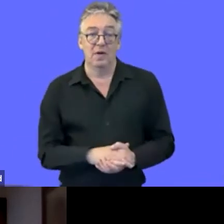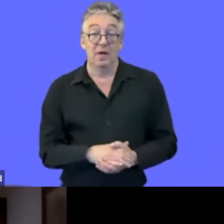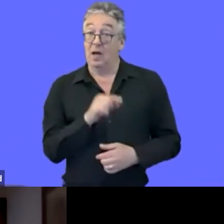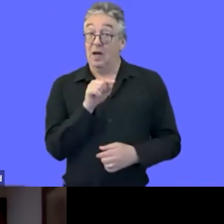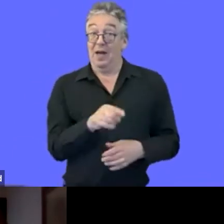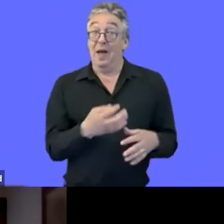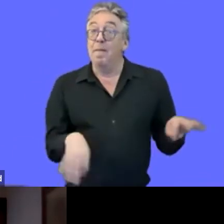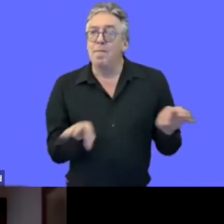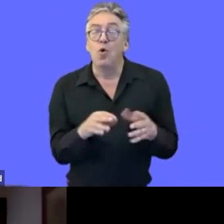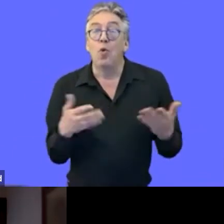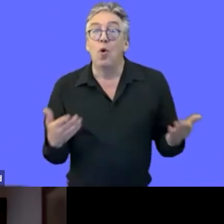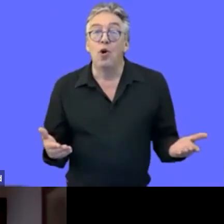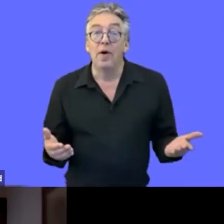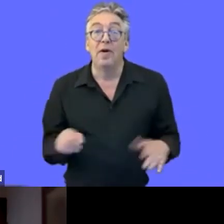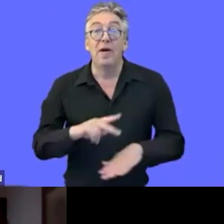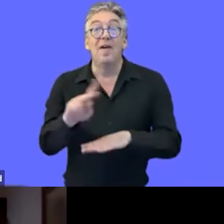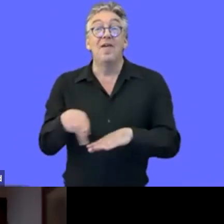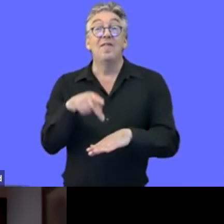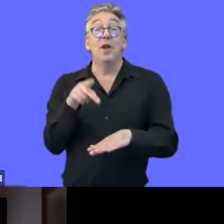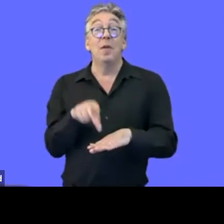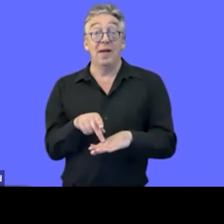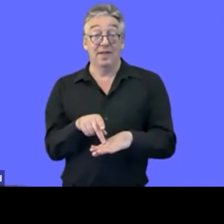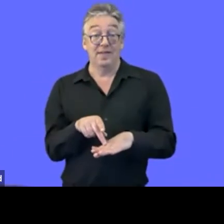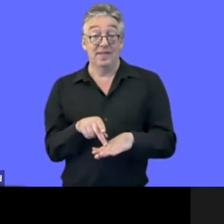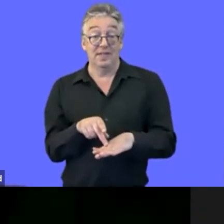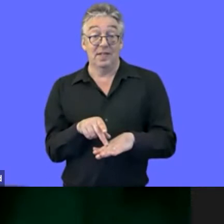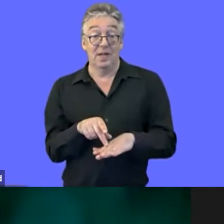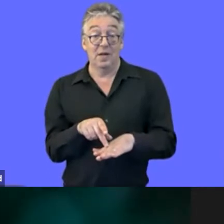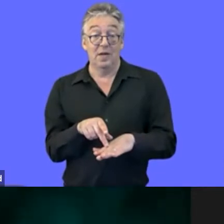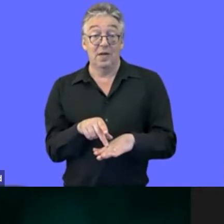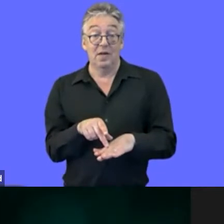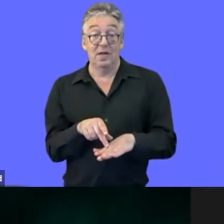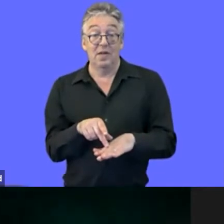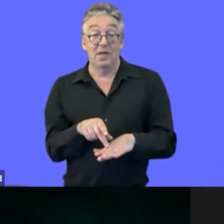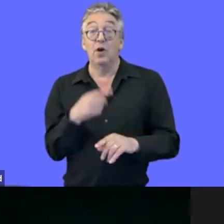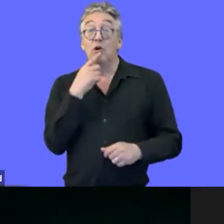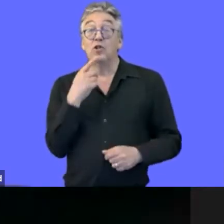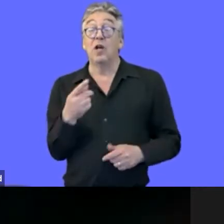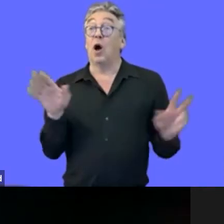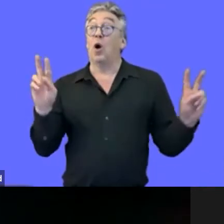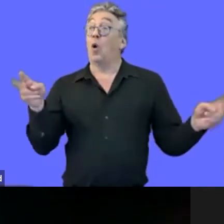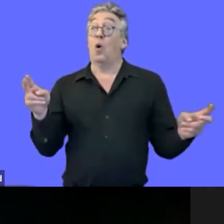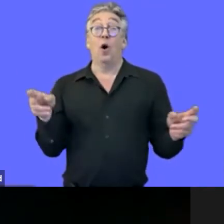that the committee did not just stop at saying, that you know, access to justice should be ensured for R.P.B.